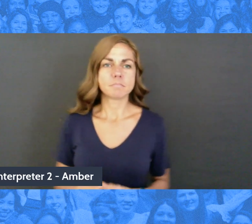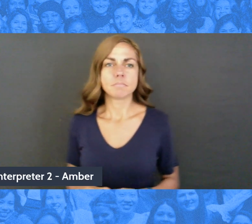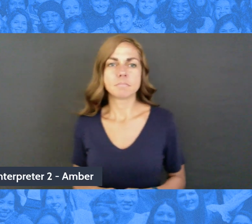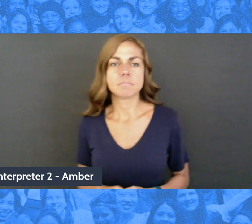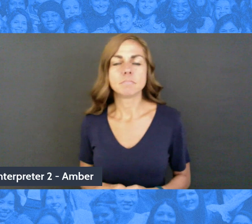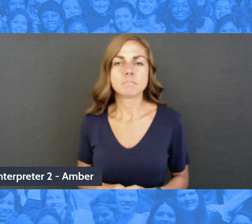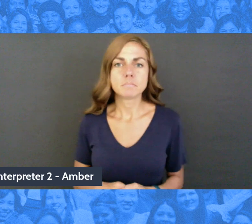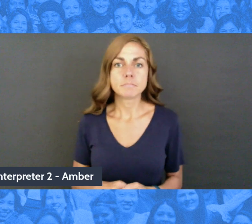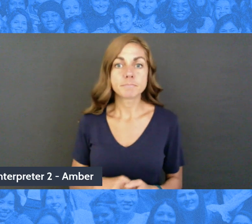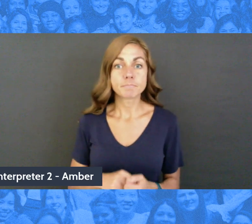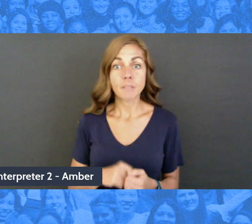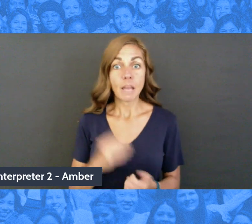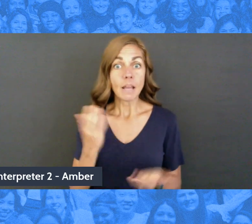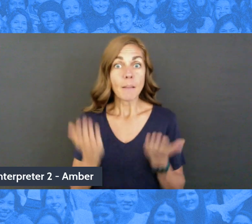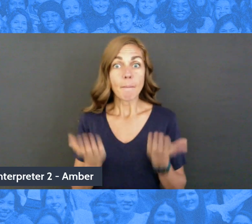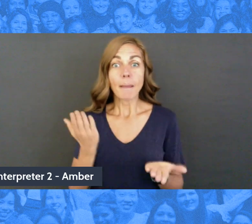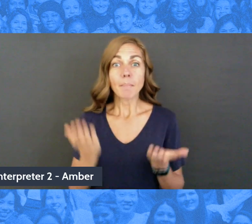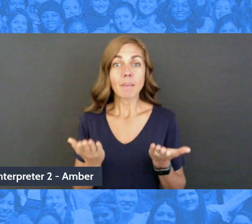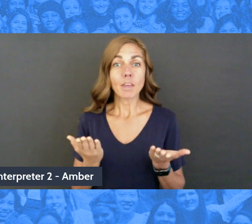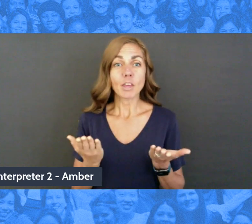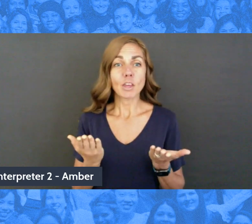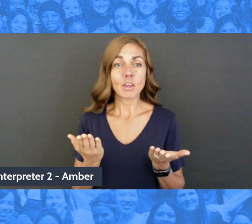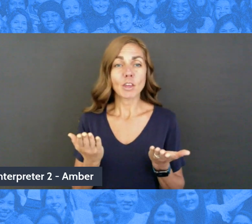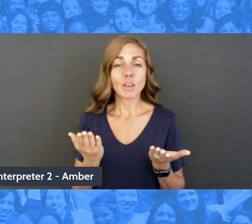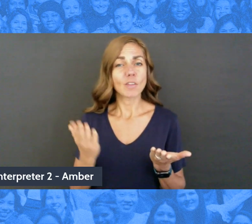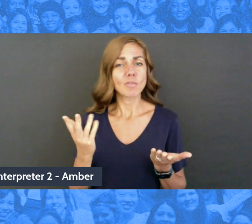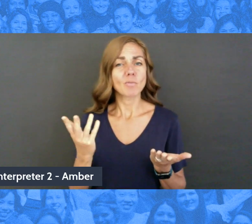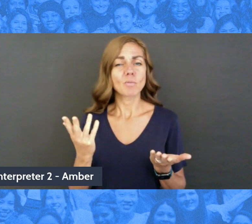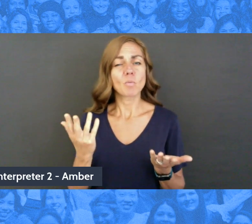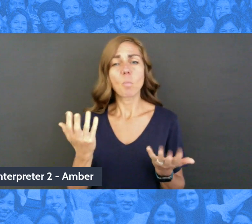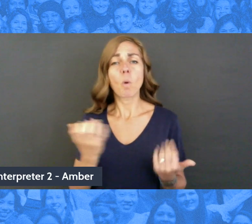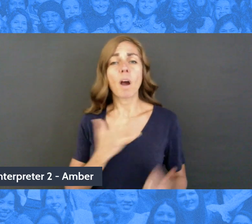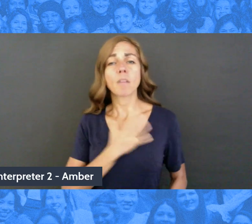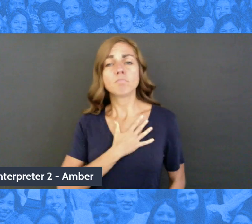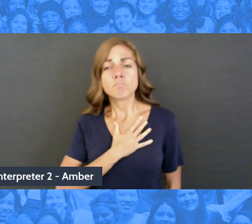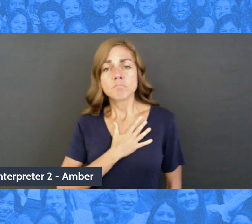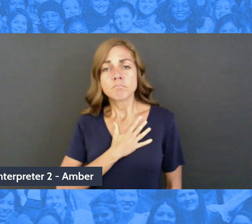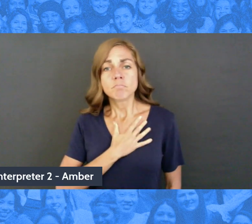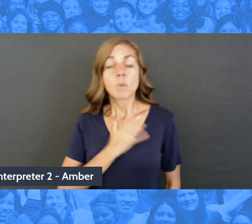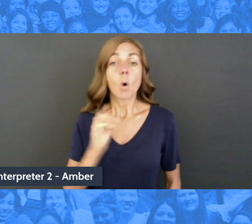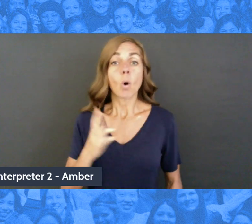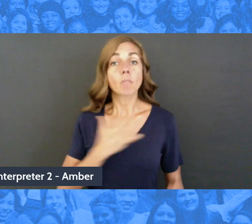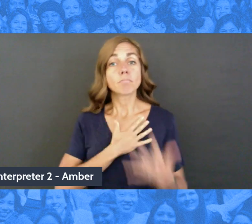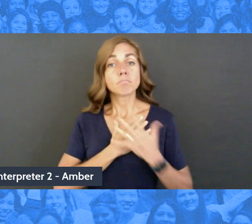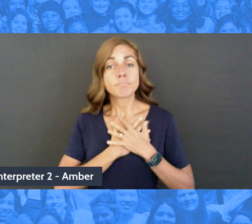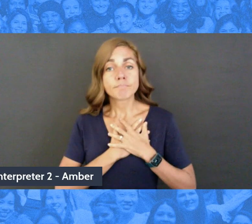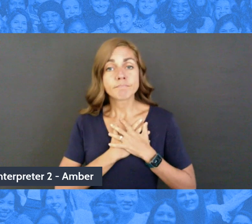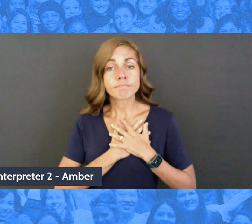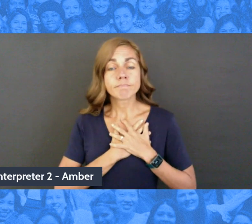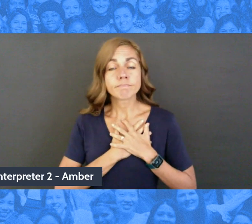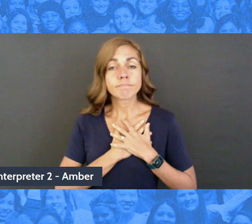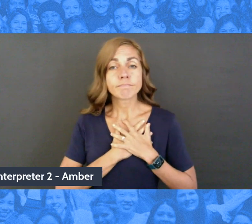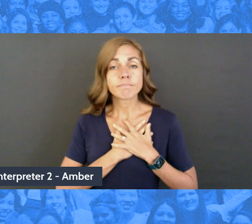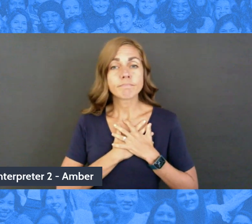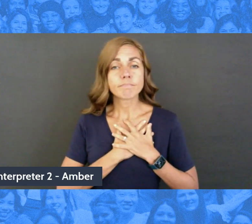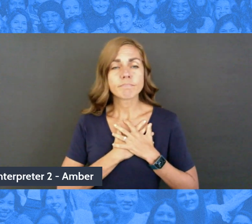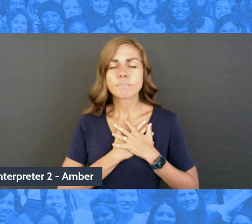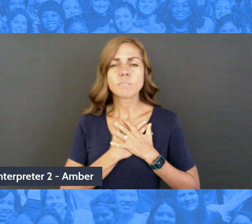And perhaps here you wanna bring one or two hands to your heart and just make a commitment to that action.